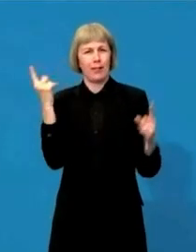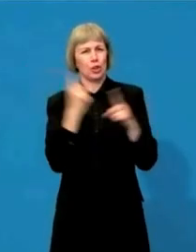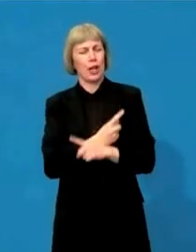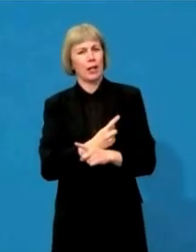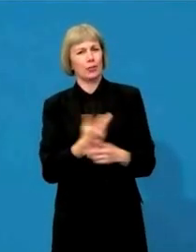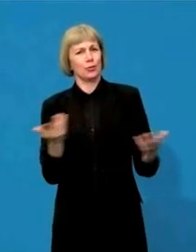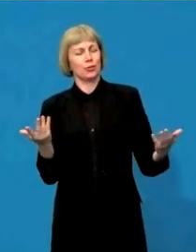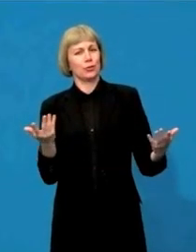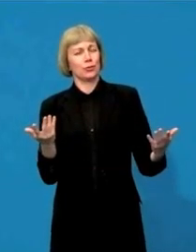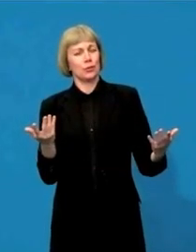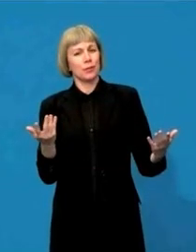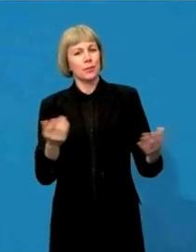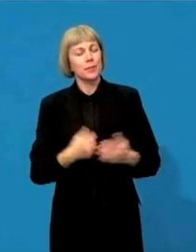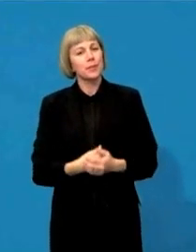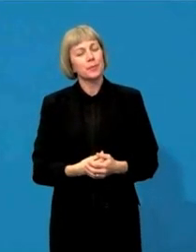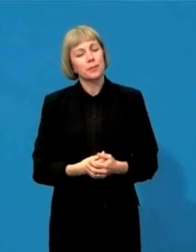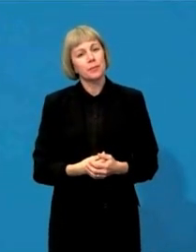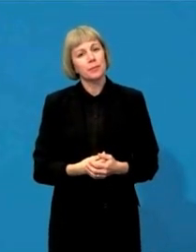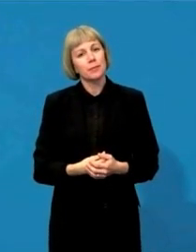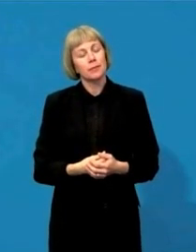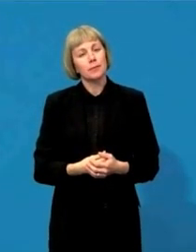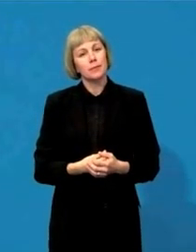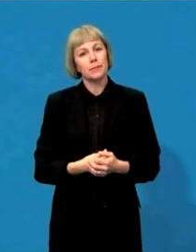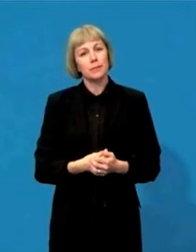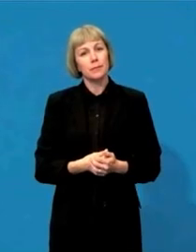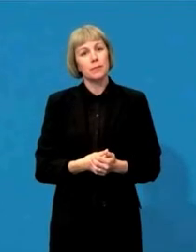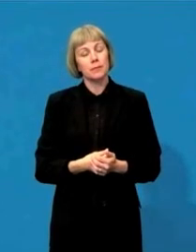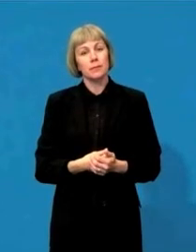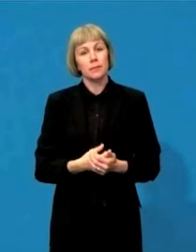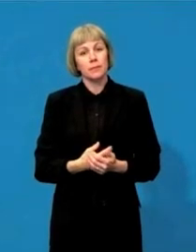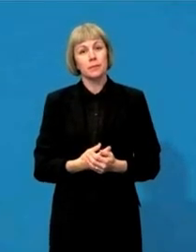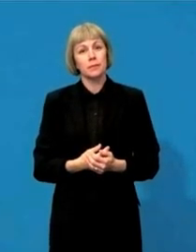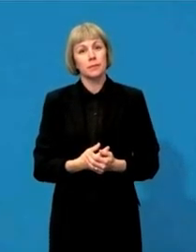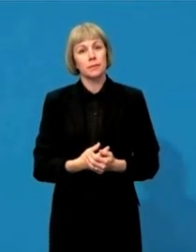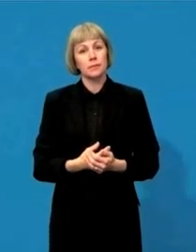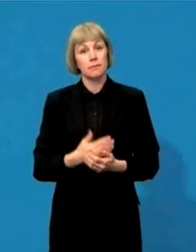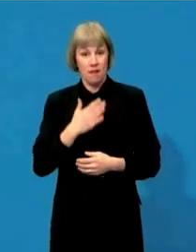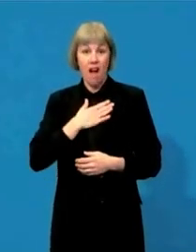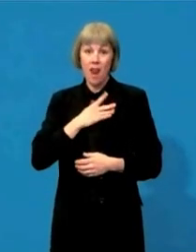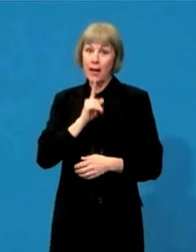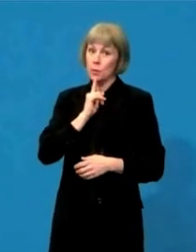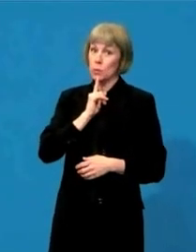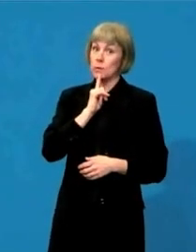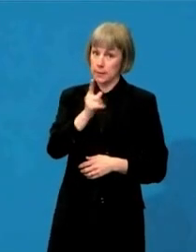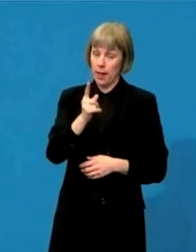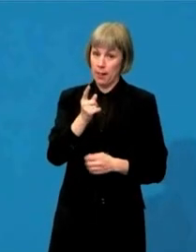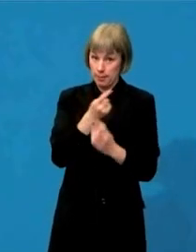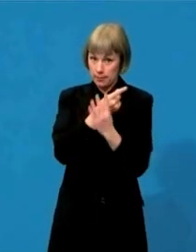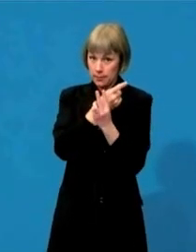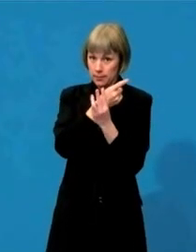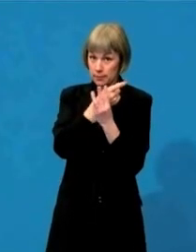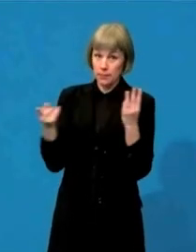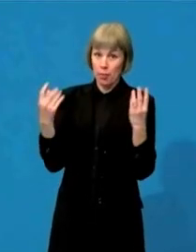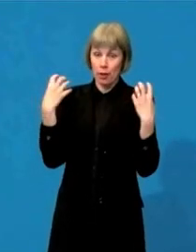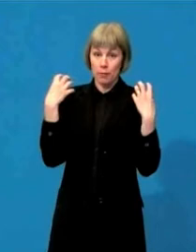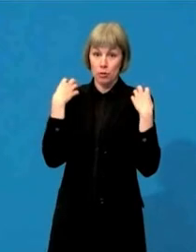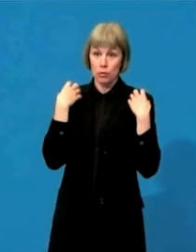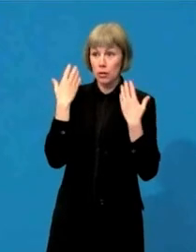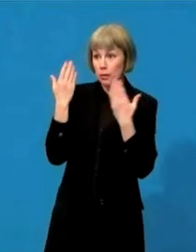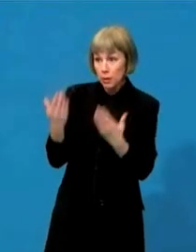And I would like to say to our Commissioners - and Commissioner Mason, I know personally